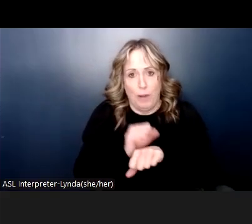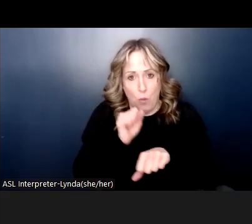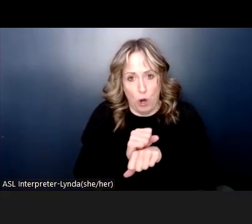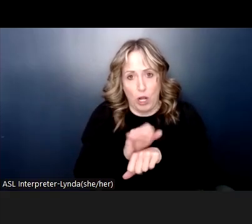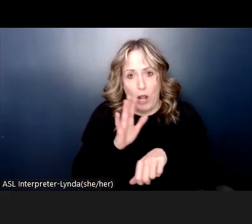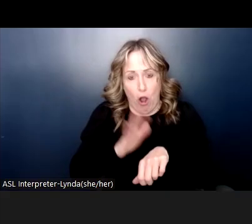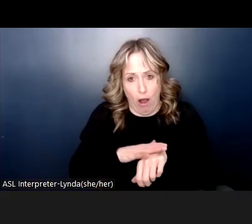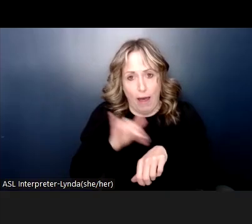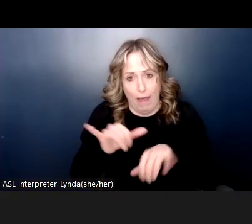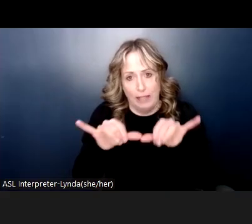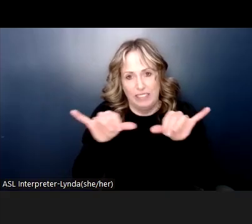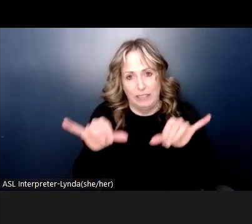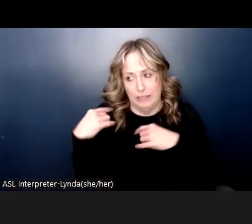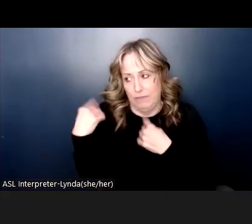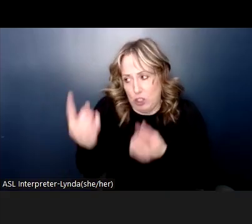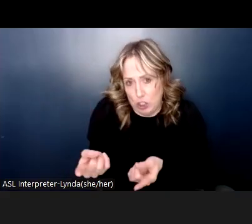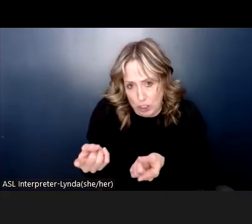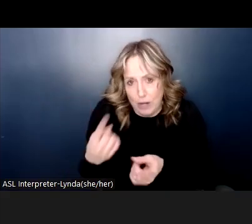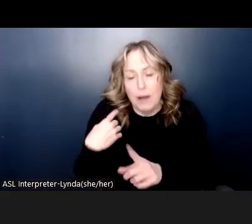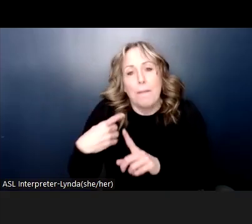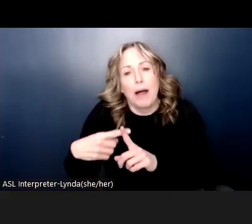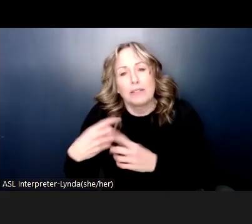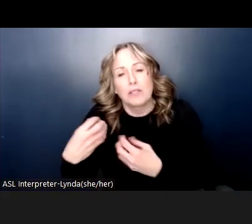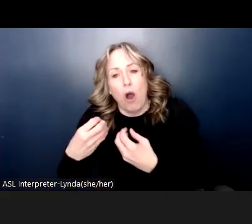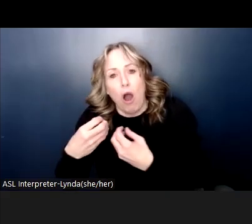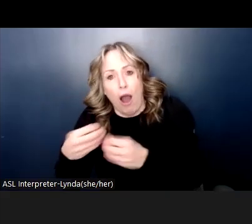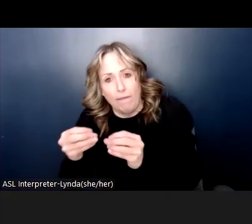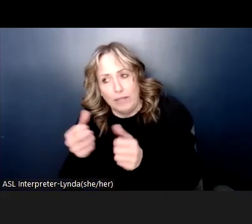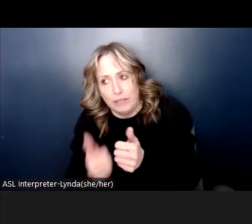And then it's office of the Comptroller experts who can help with your transaction.